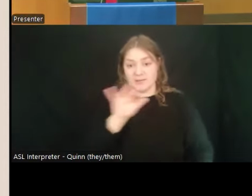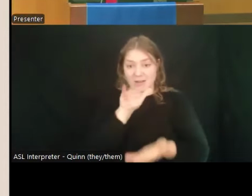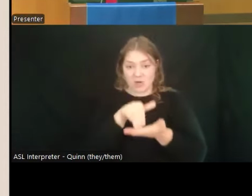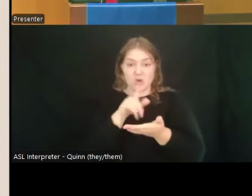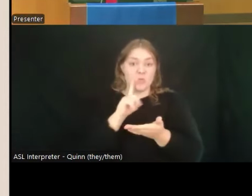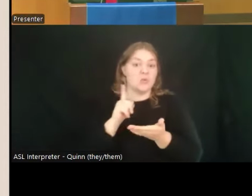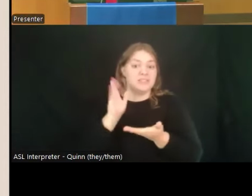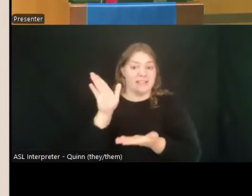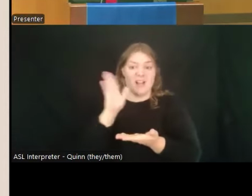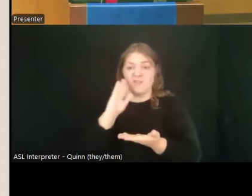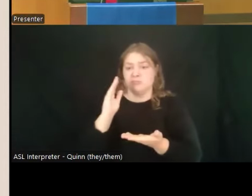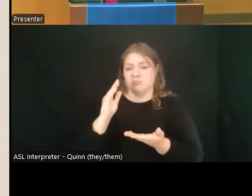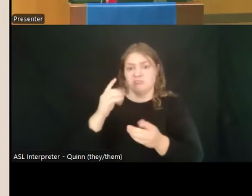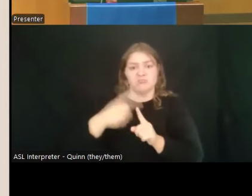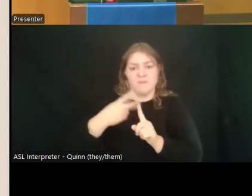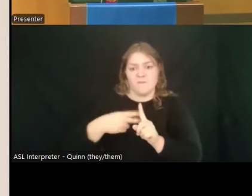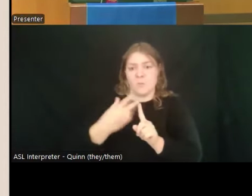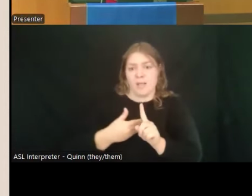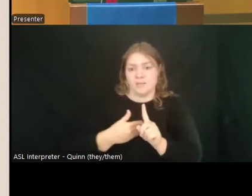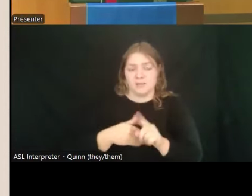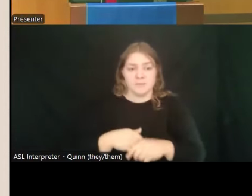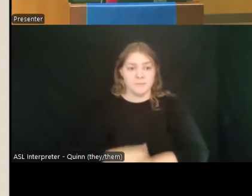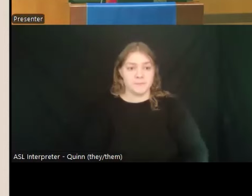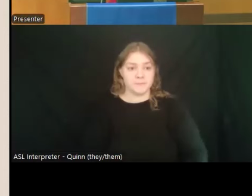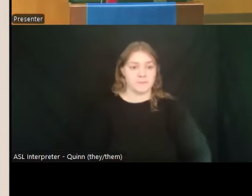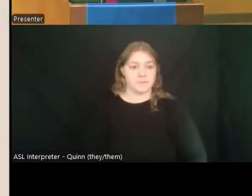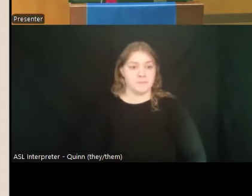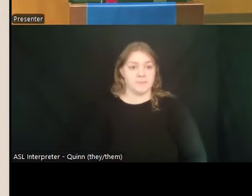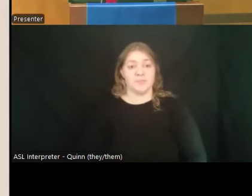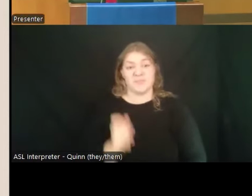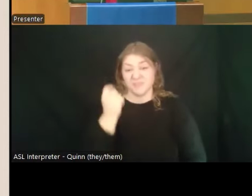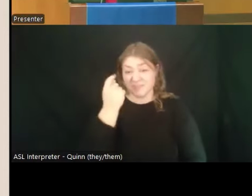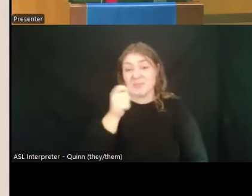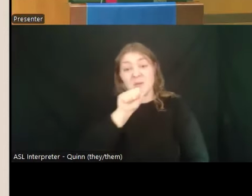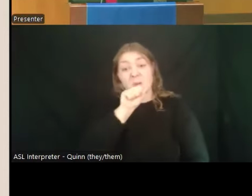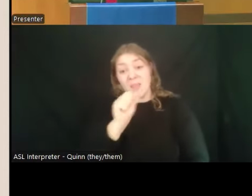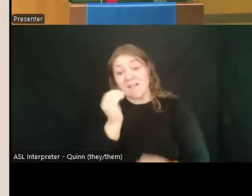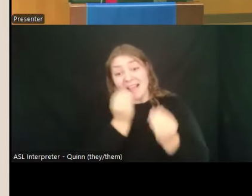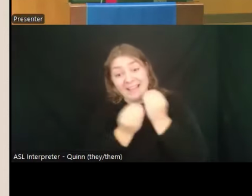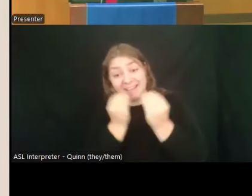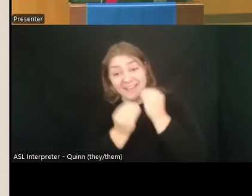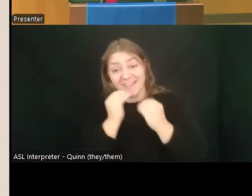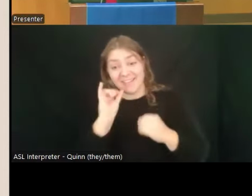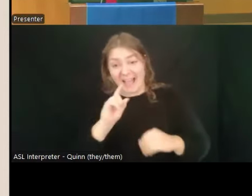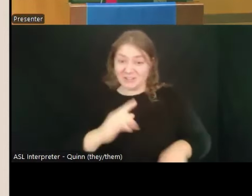for several months we do things like we love to eat so that is that is a given with us so you'll